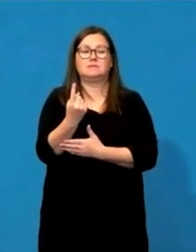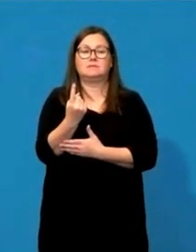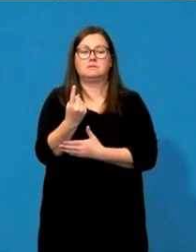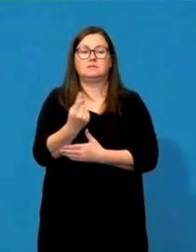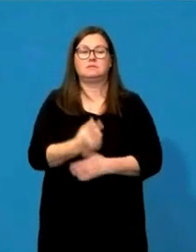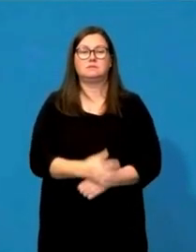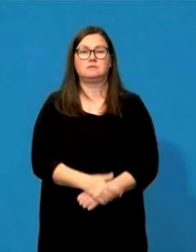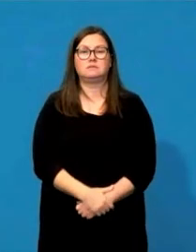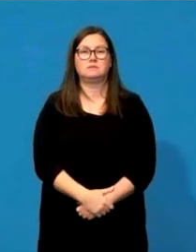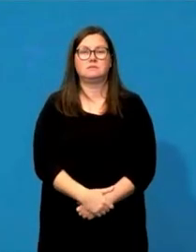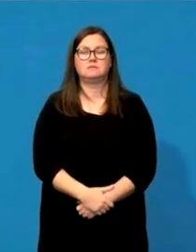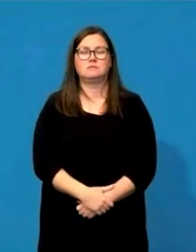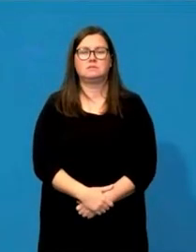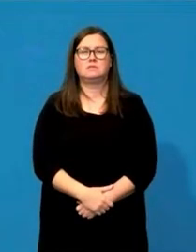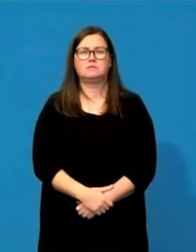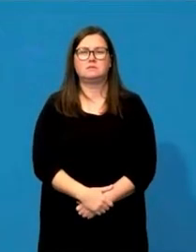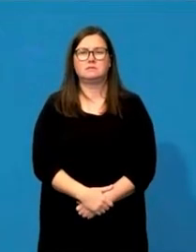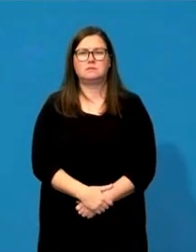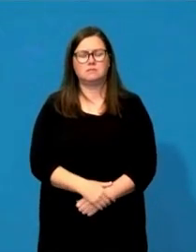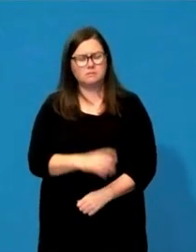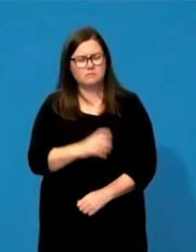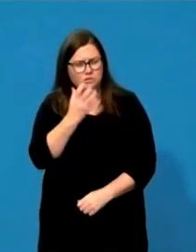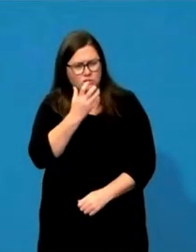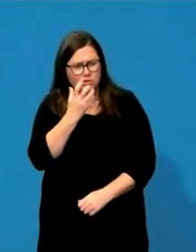I was there already when it happened.